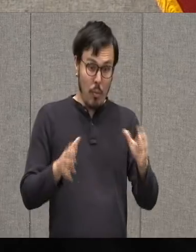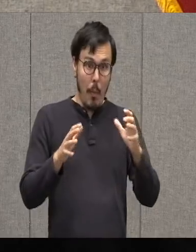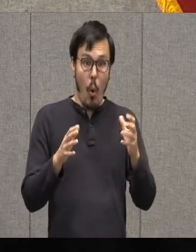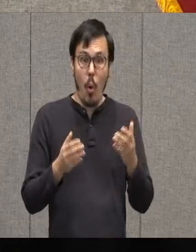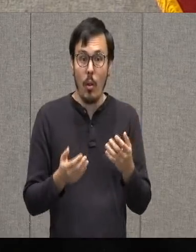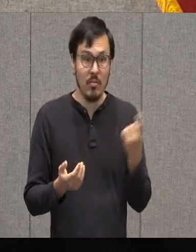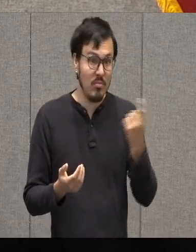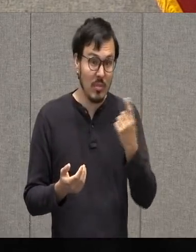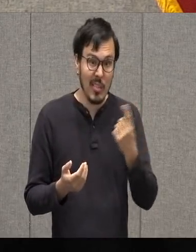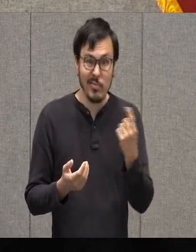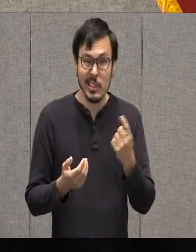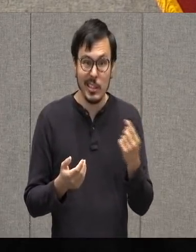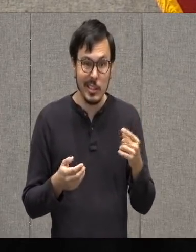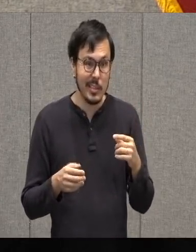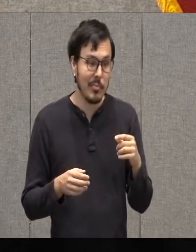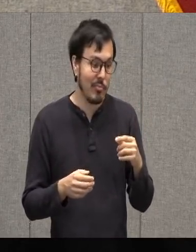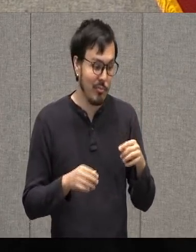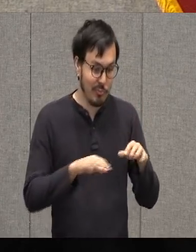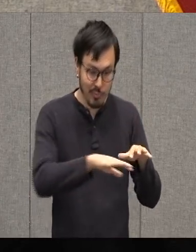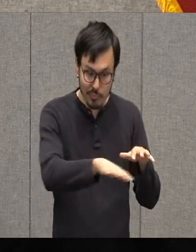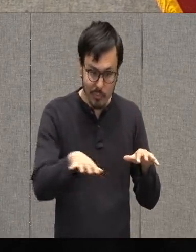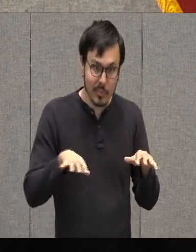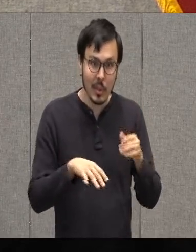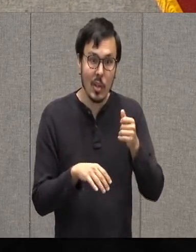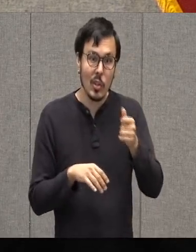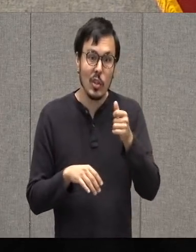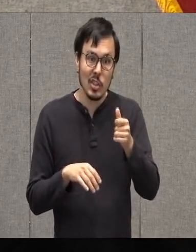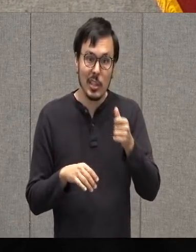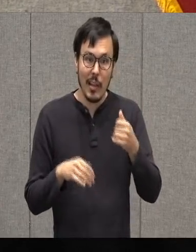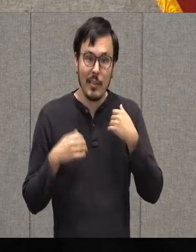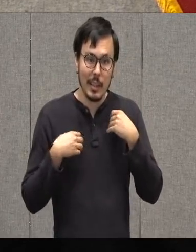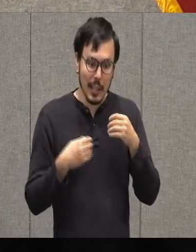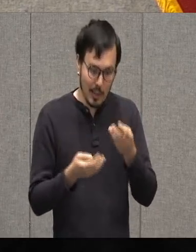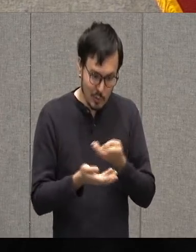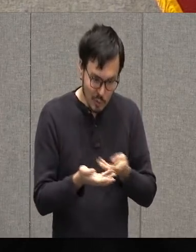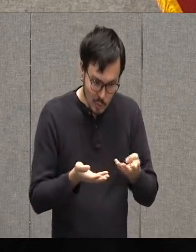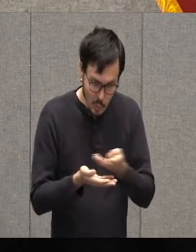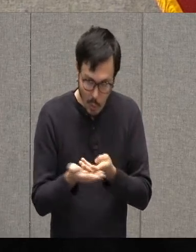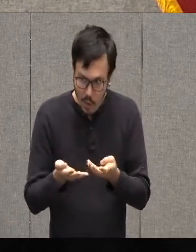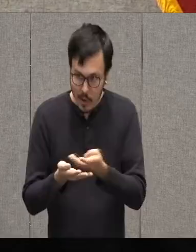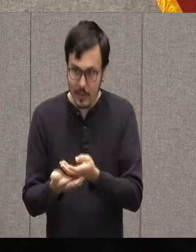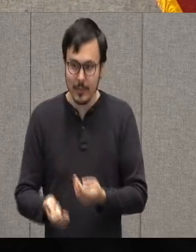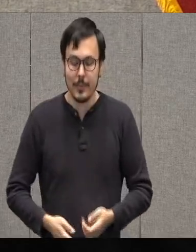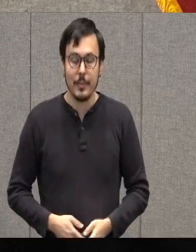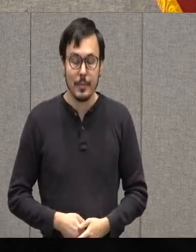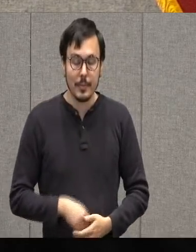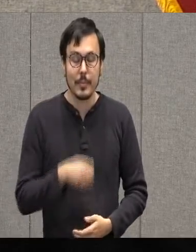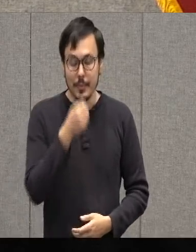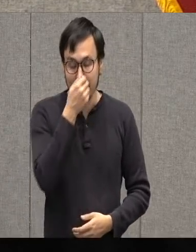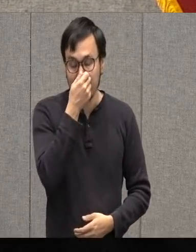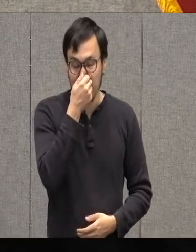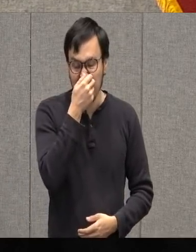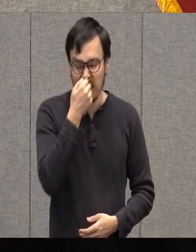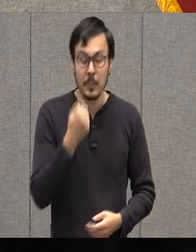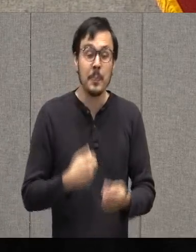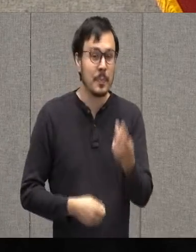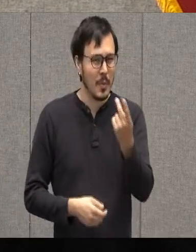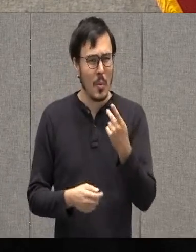and see about measuring or sorting? That would be a lot of fun. We've done a lot of practice with different collections